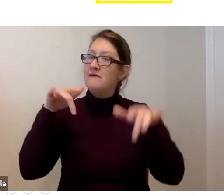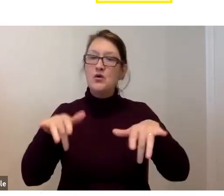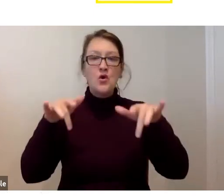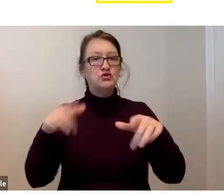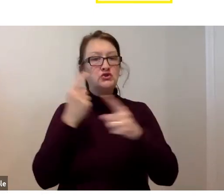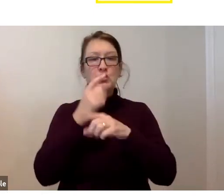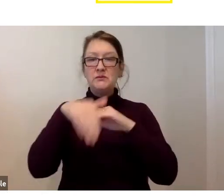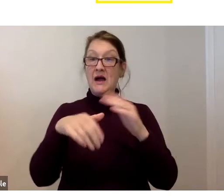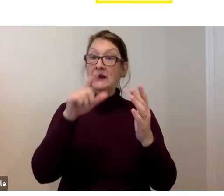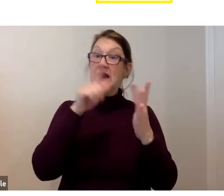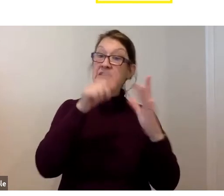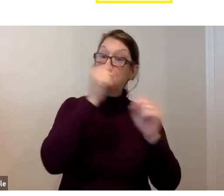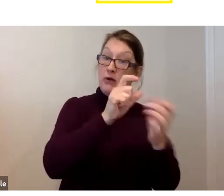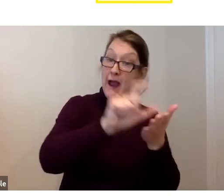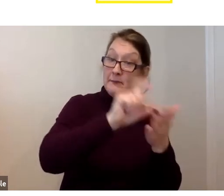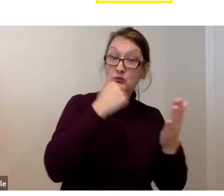Facebook stories, Snapchat.